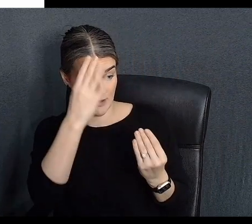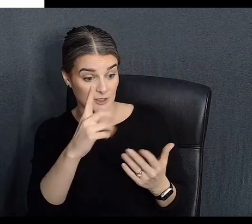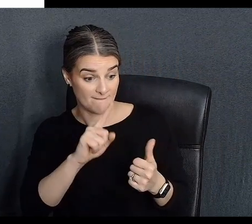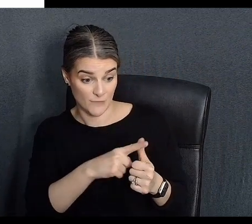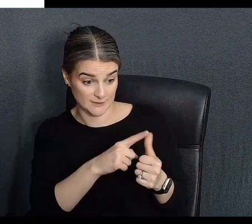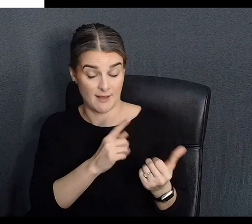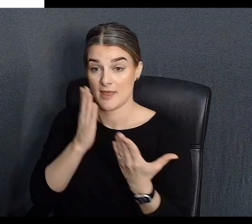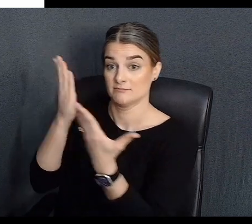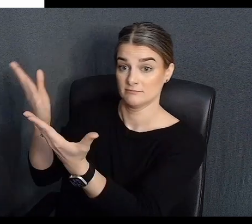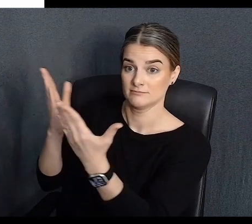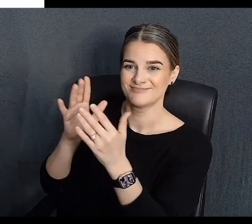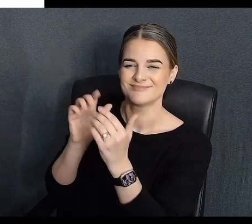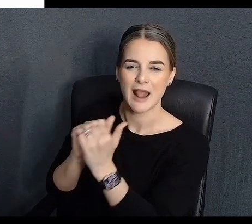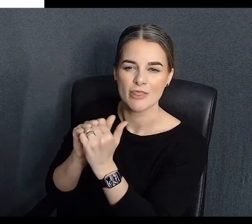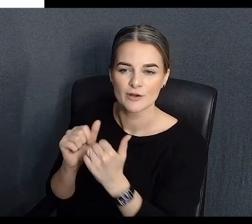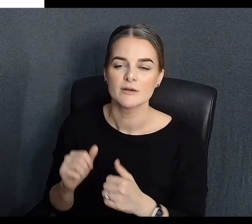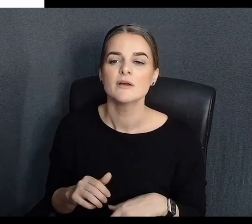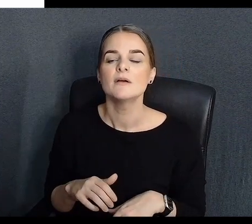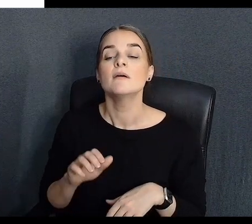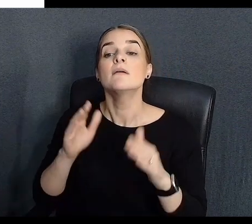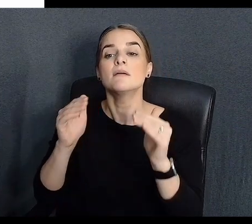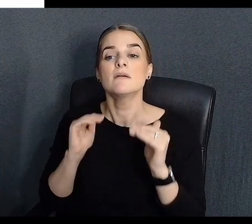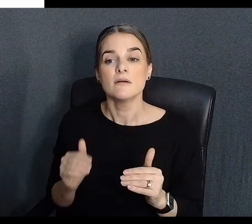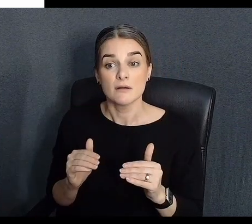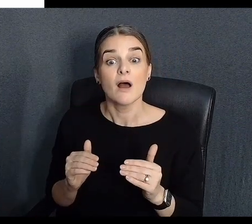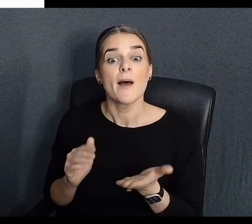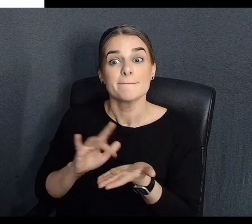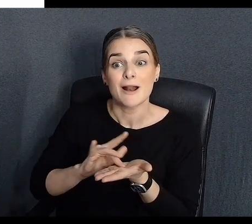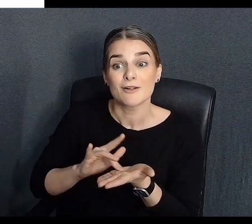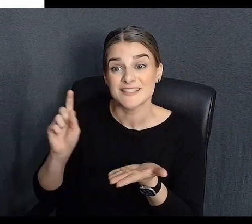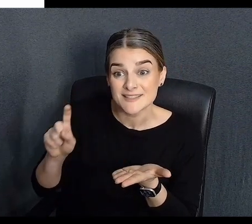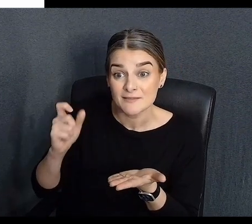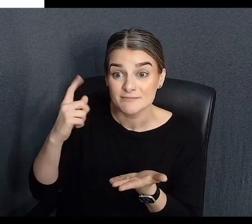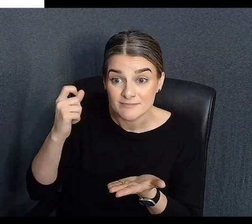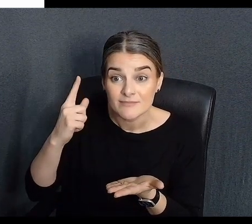of medical necessity. Most AAC vendors are going to have a special form that they